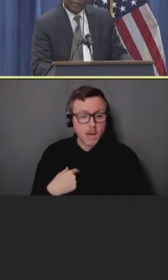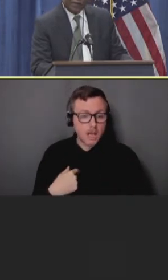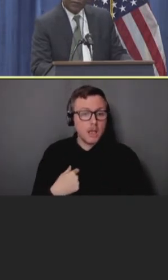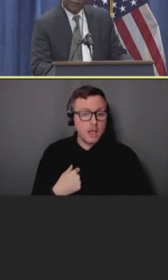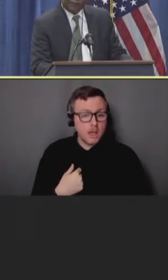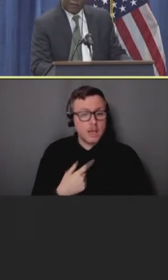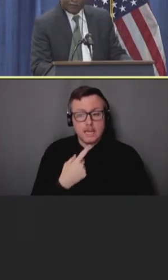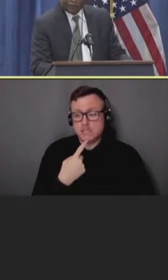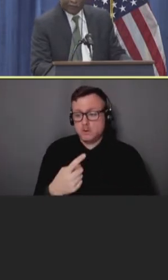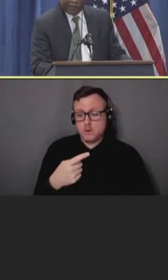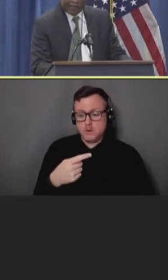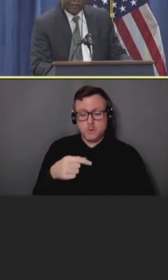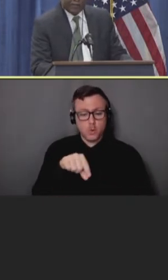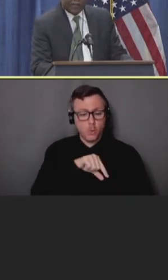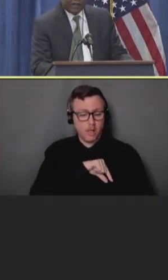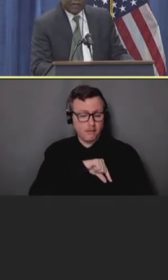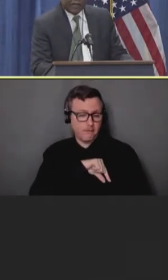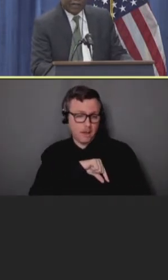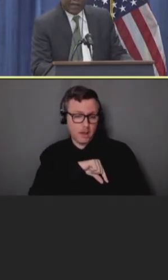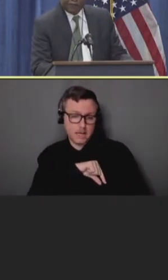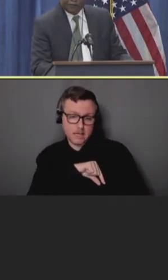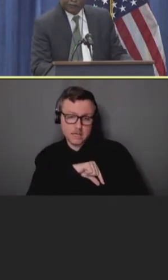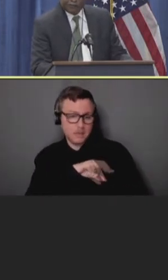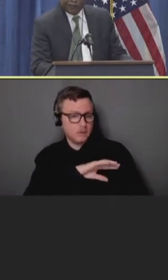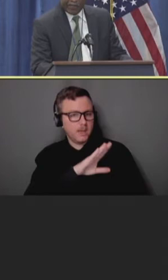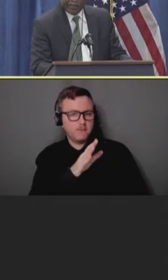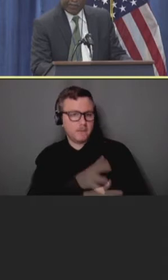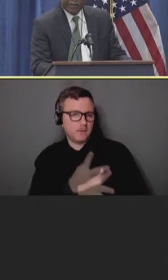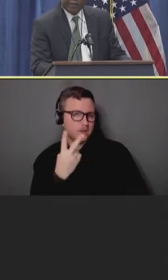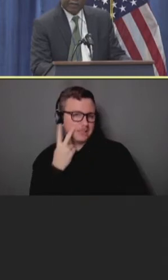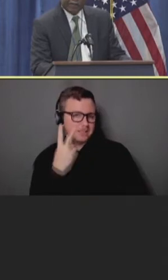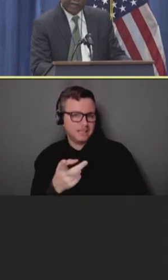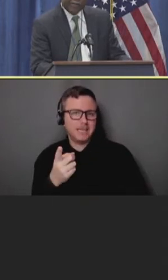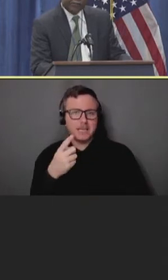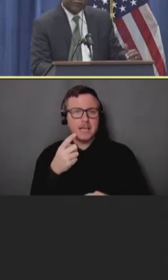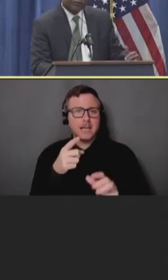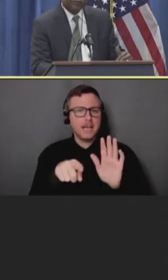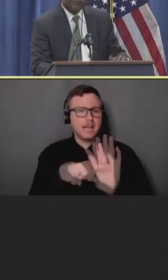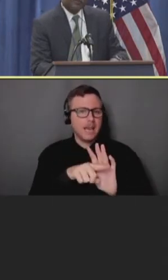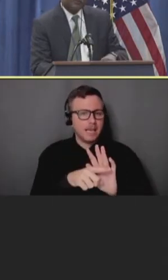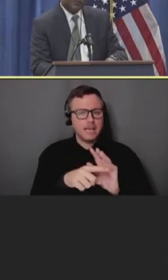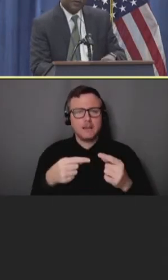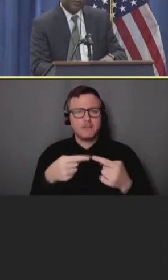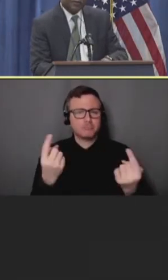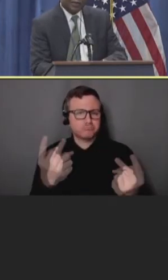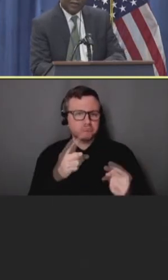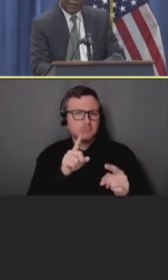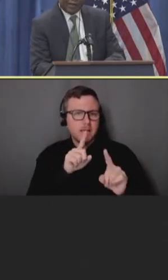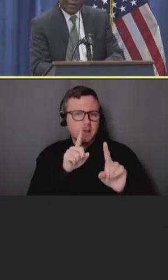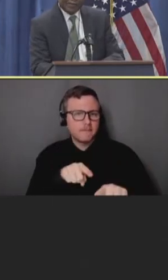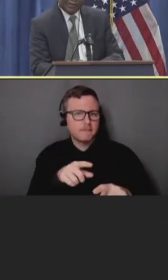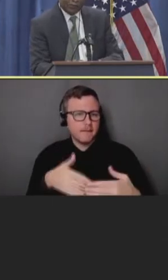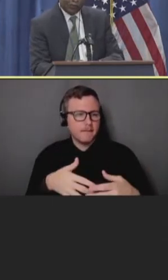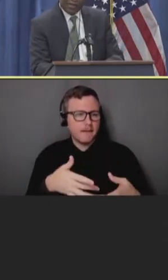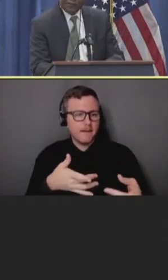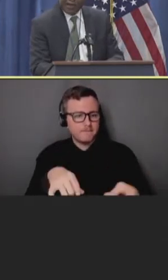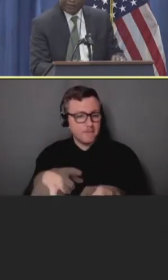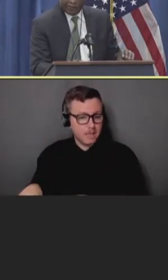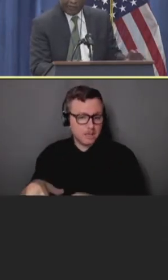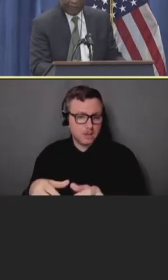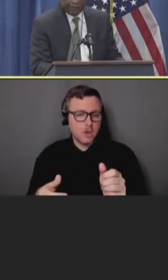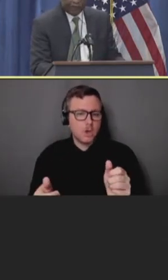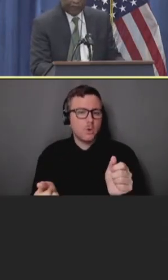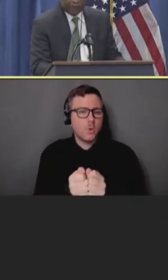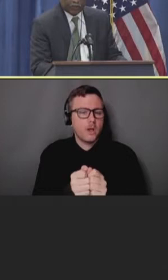that we have never seen an adverse event that has occurred with a revaccinee. And